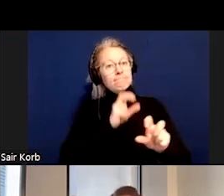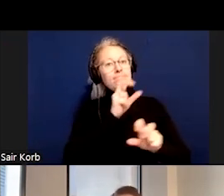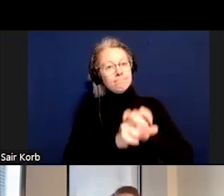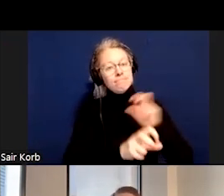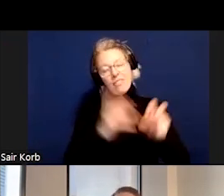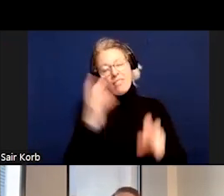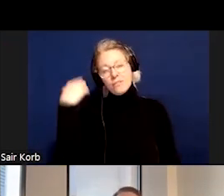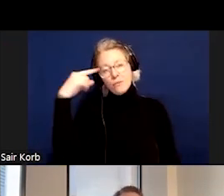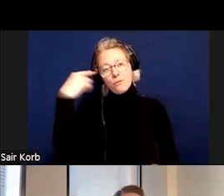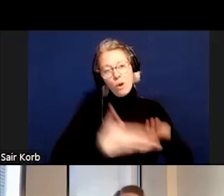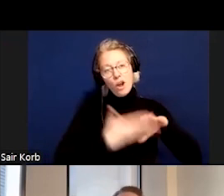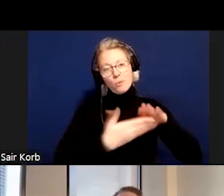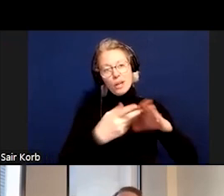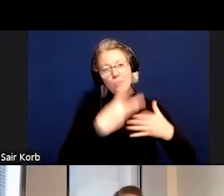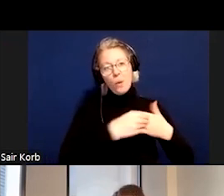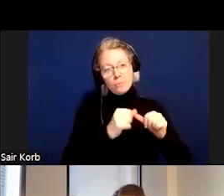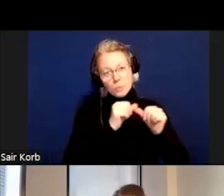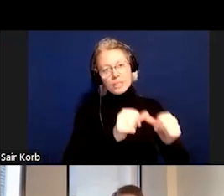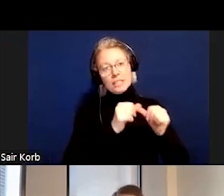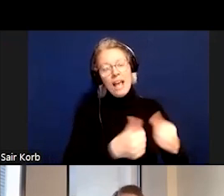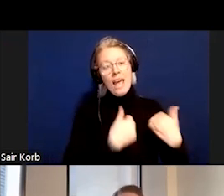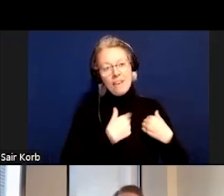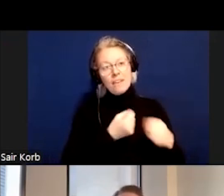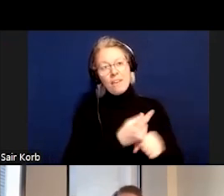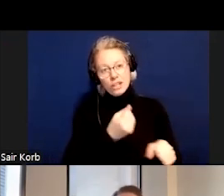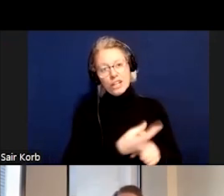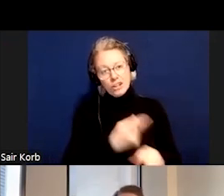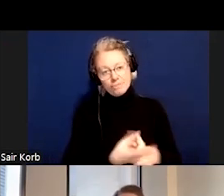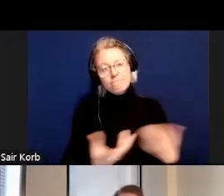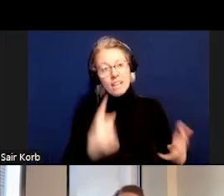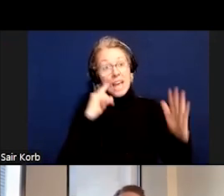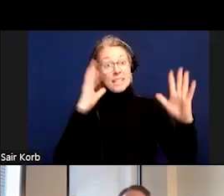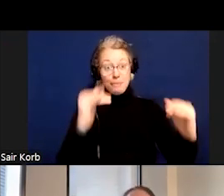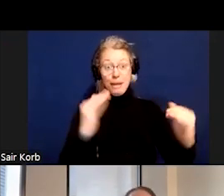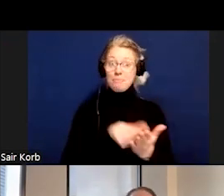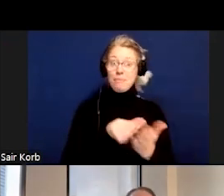programs, that stable, predictable funding on an annual basis.